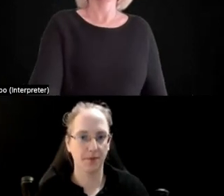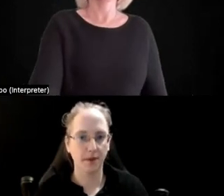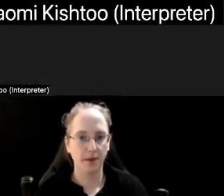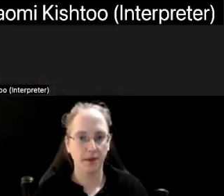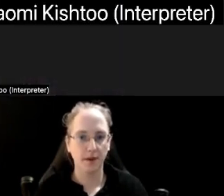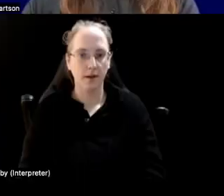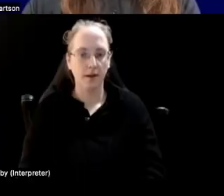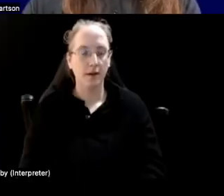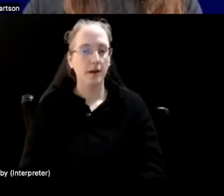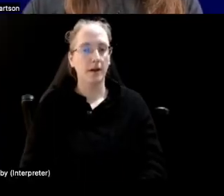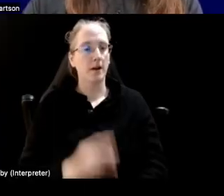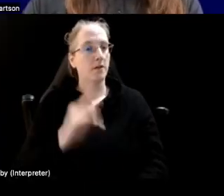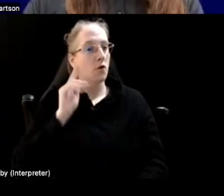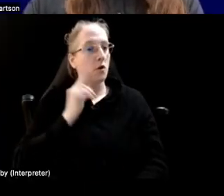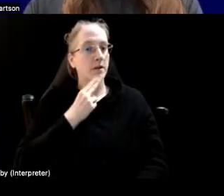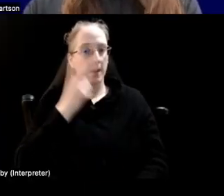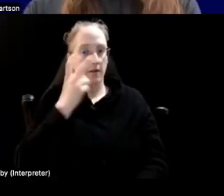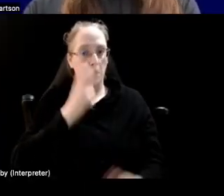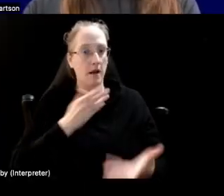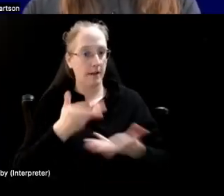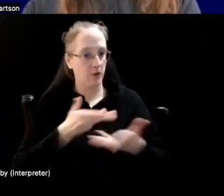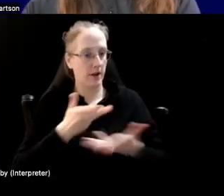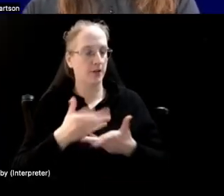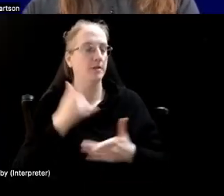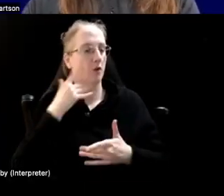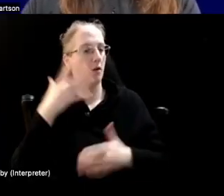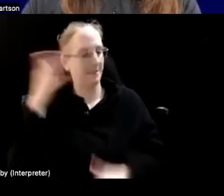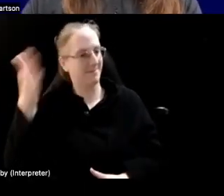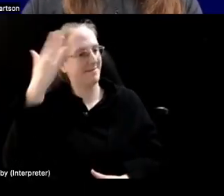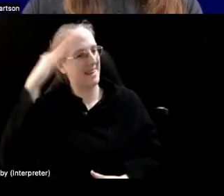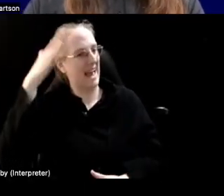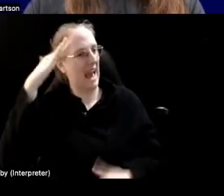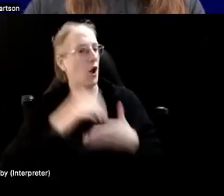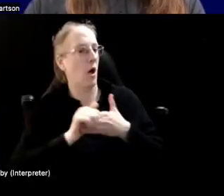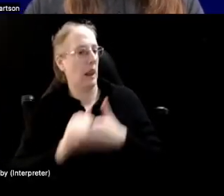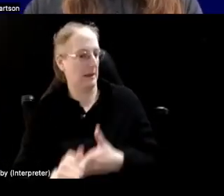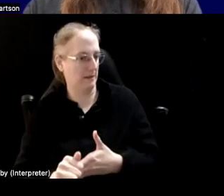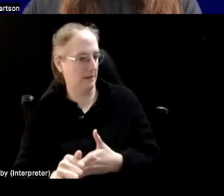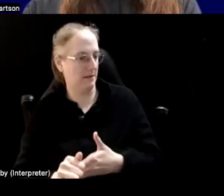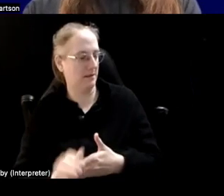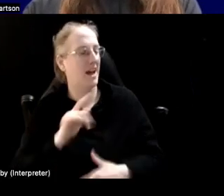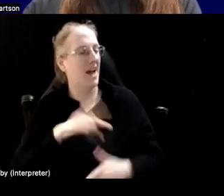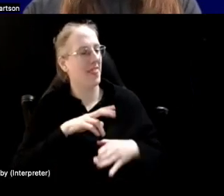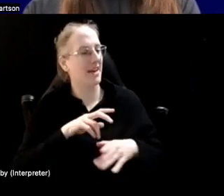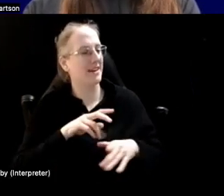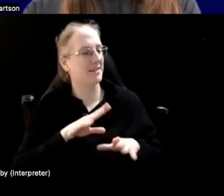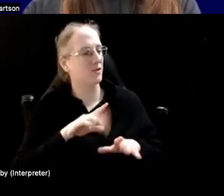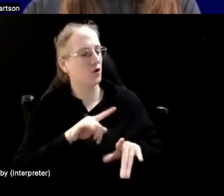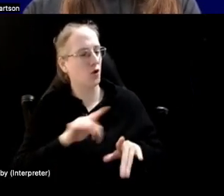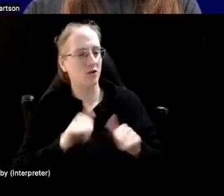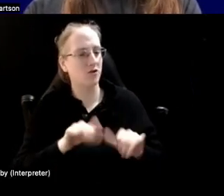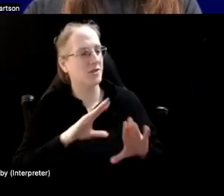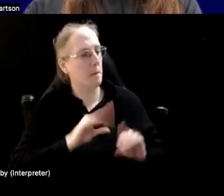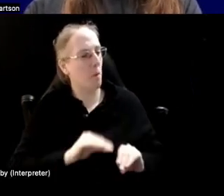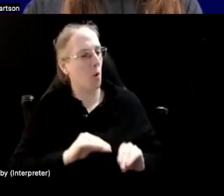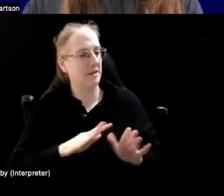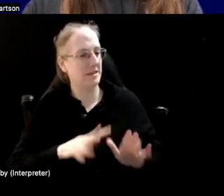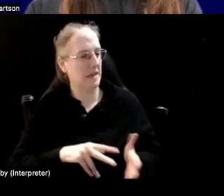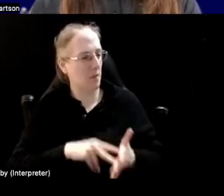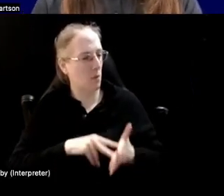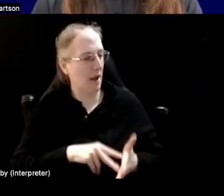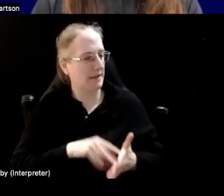is that the adult leads. They skip the pause and wait, that very first step, and they lead